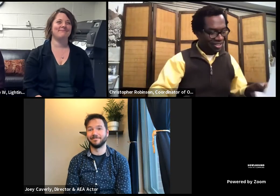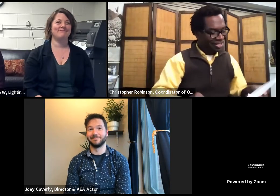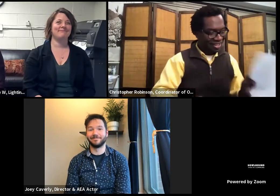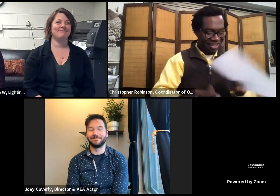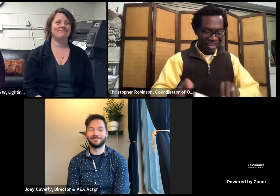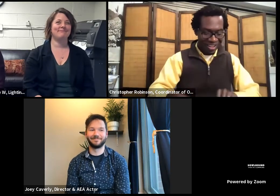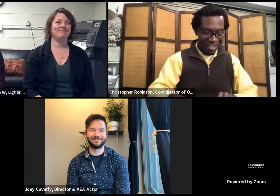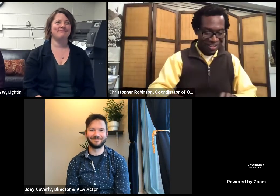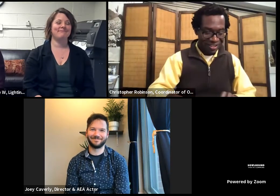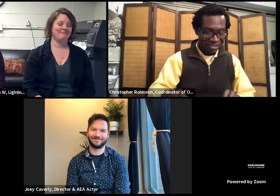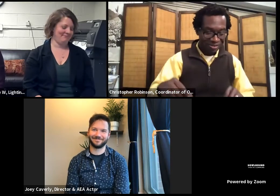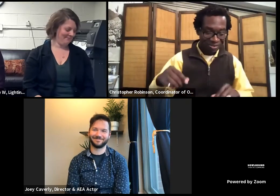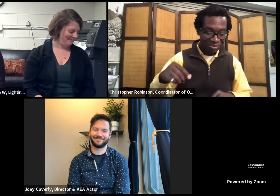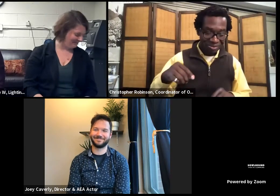it works to smooth things out. It's been lovely.